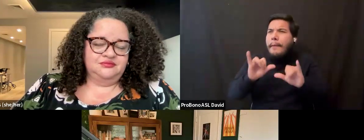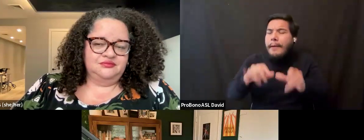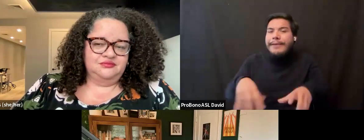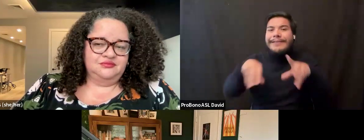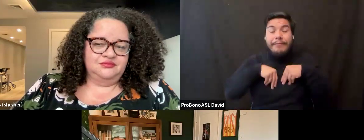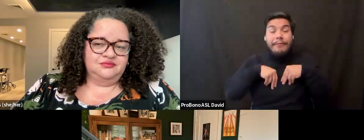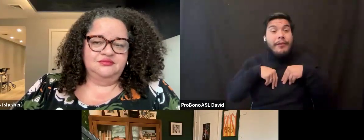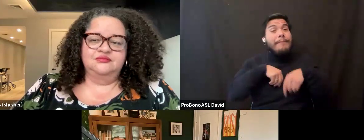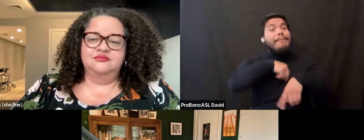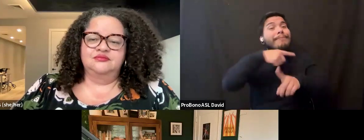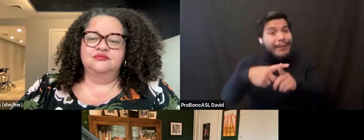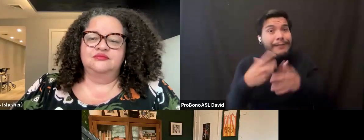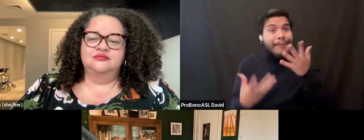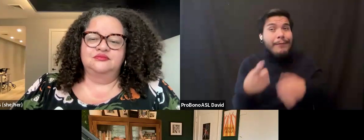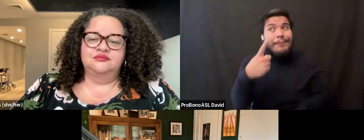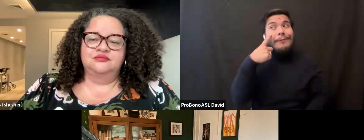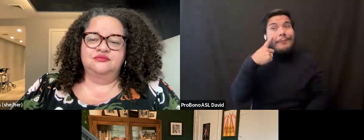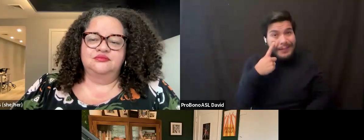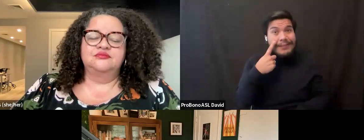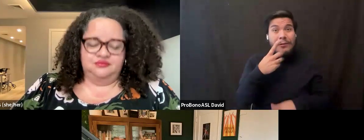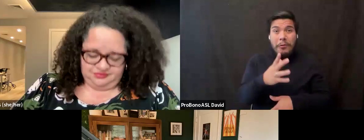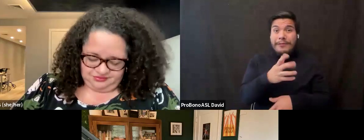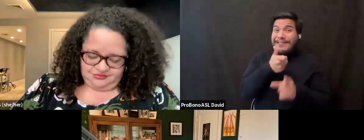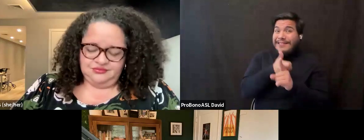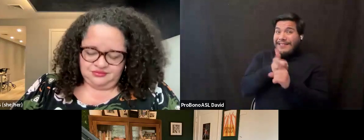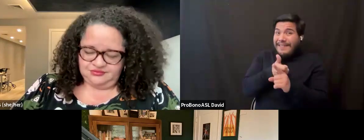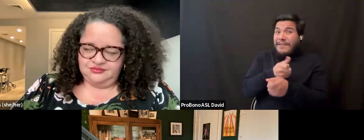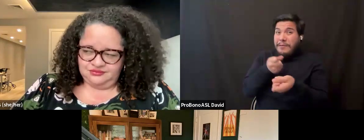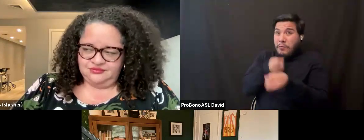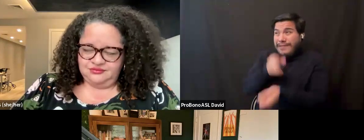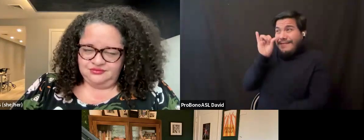might've been witnessing it or even doing it and not stepping in when it